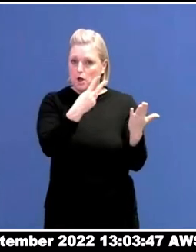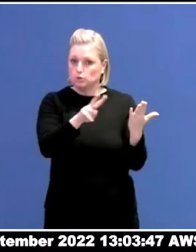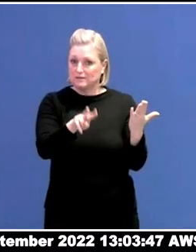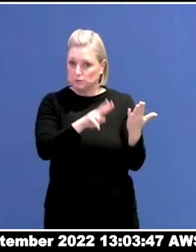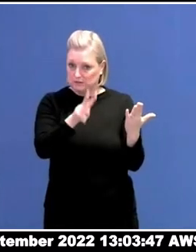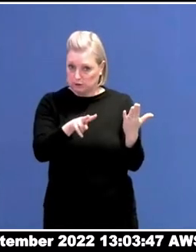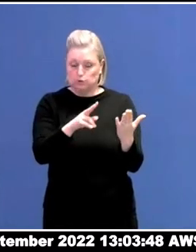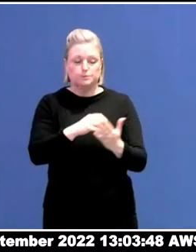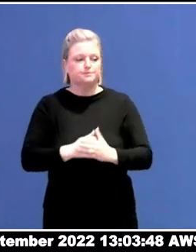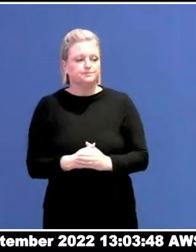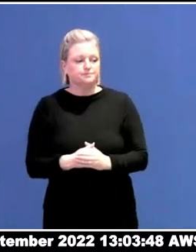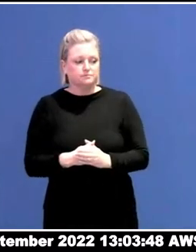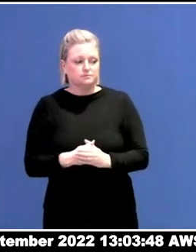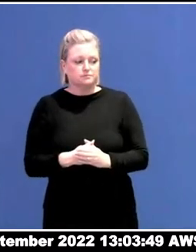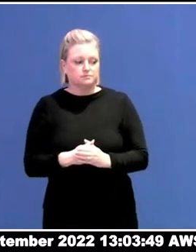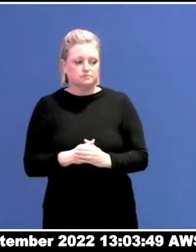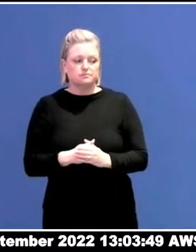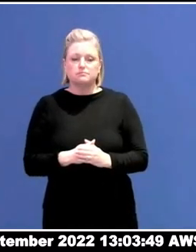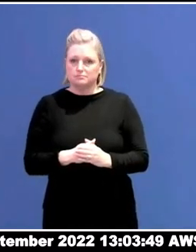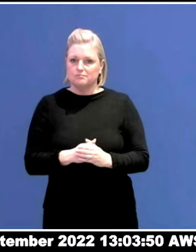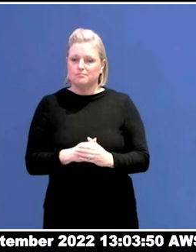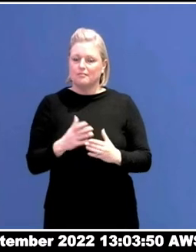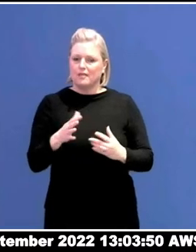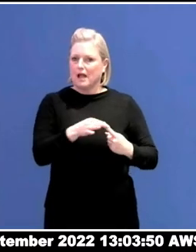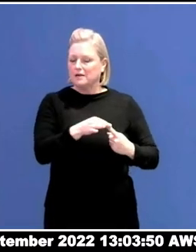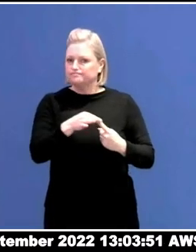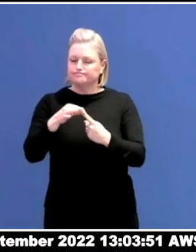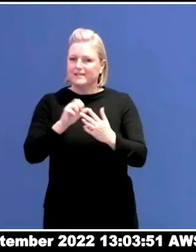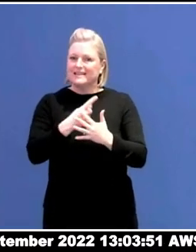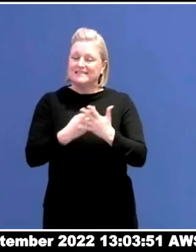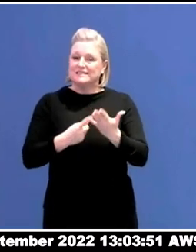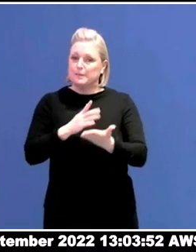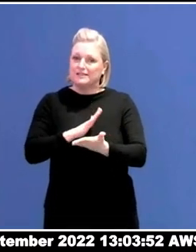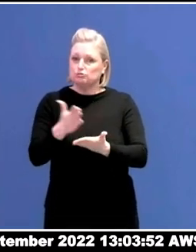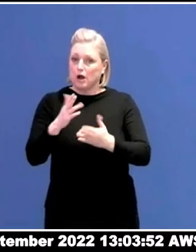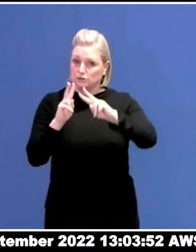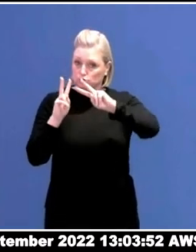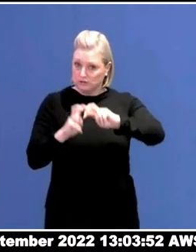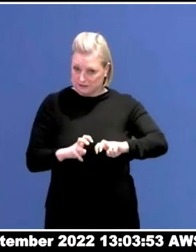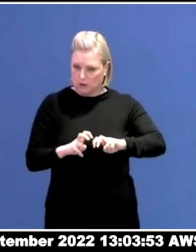Ms Sharma is a Senior Disability Rights Researcher with Human Rights Watch, and she